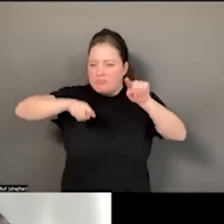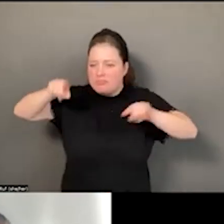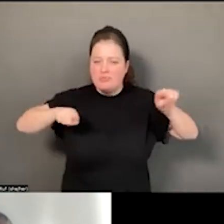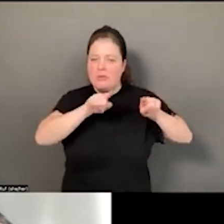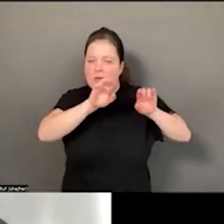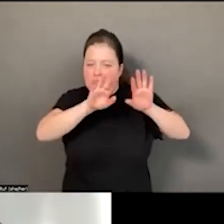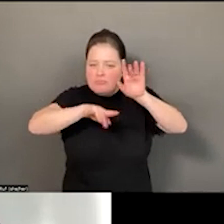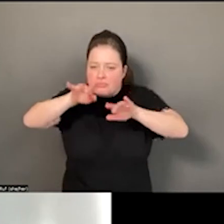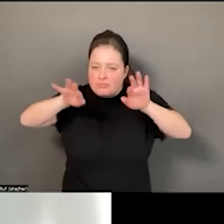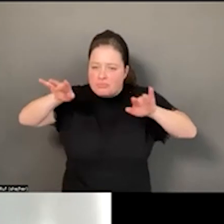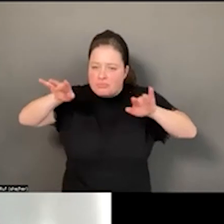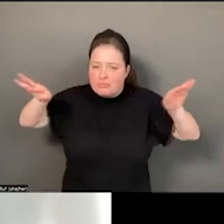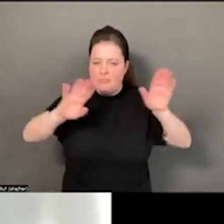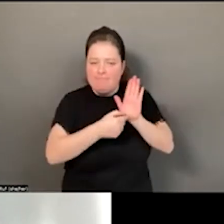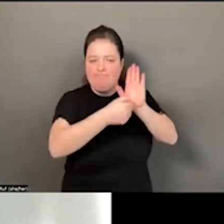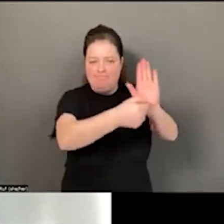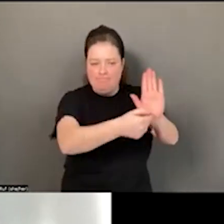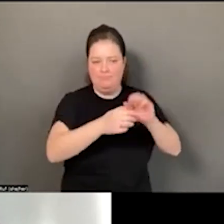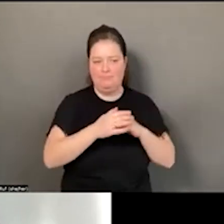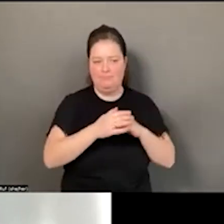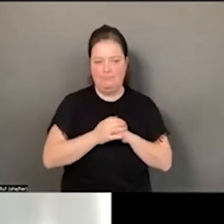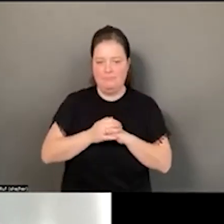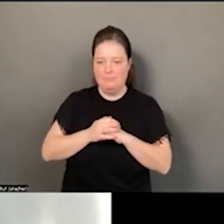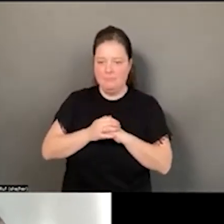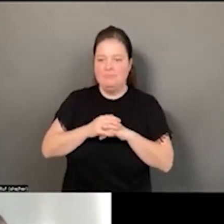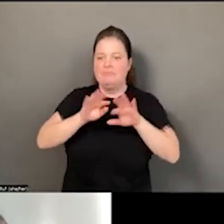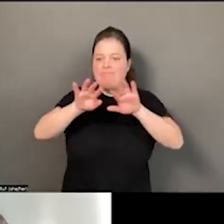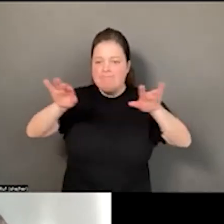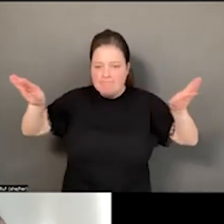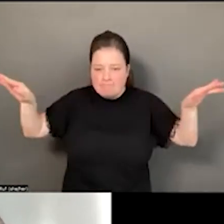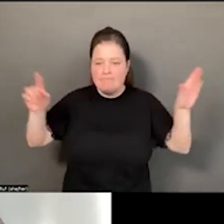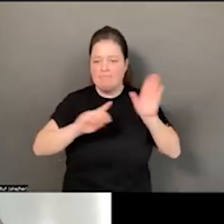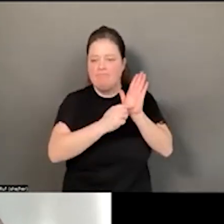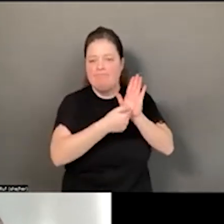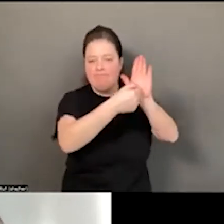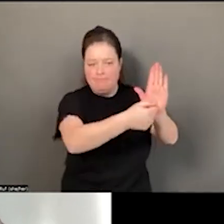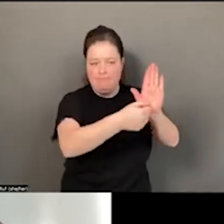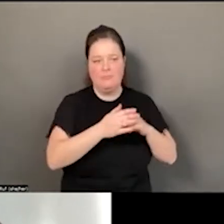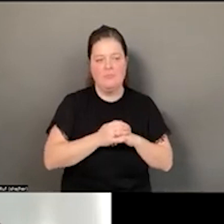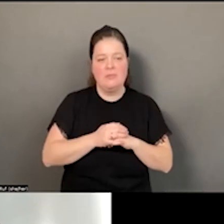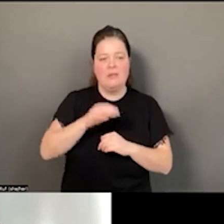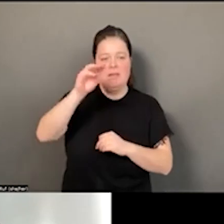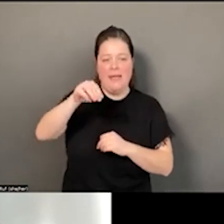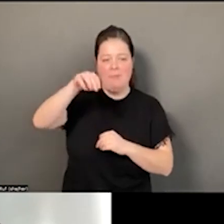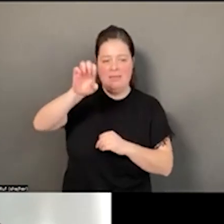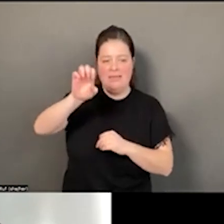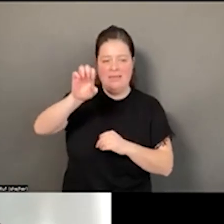the members of the European Parliament, to support the delegation with the visitors program of the European Parliament.